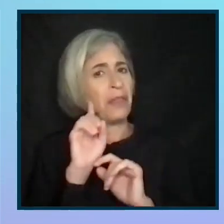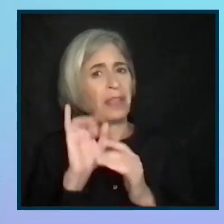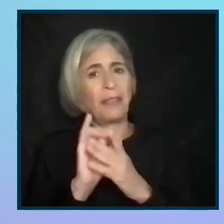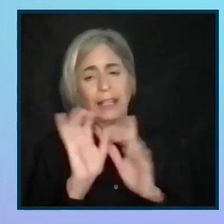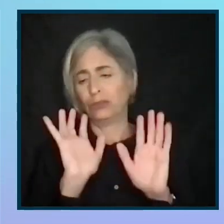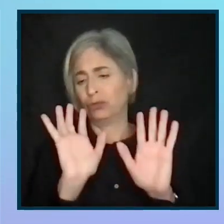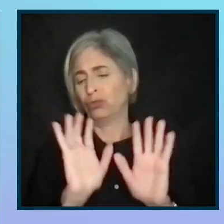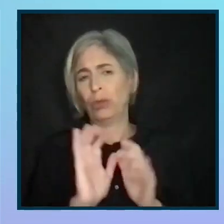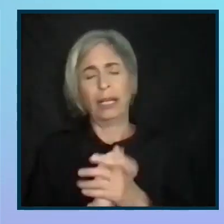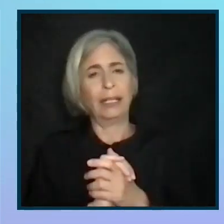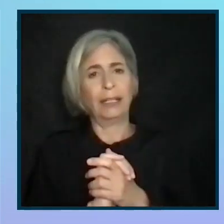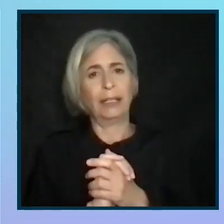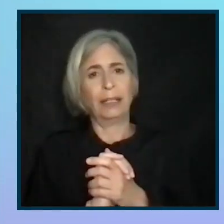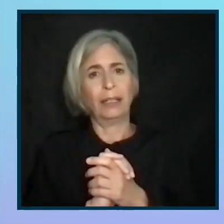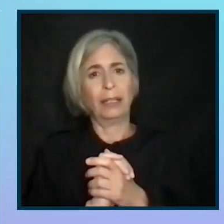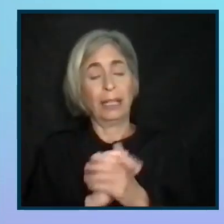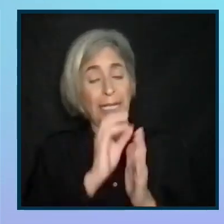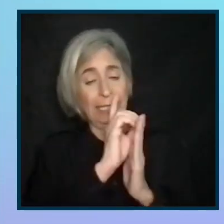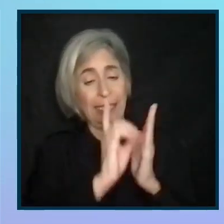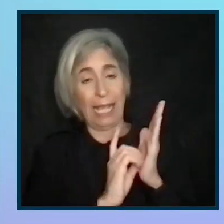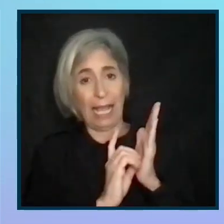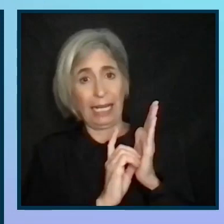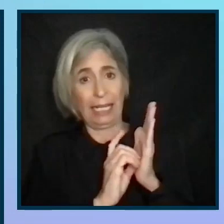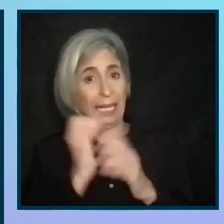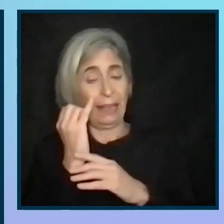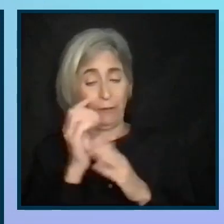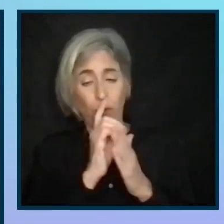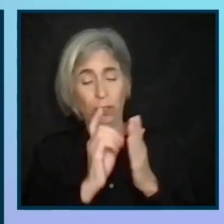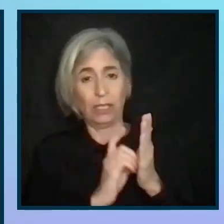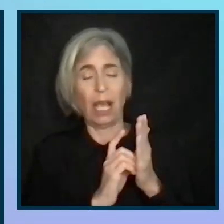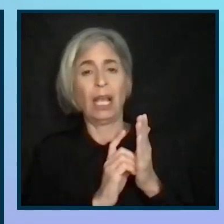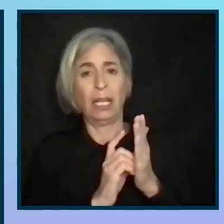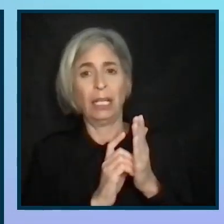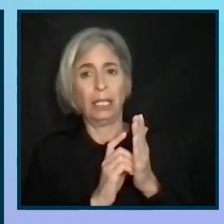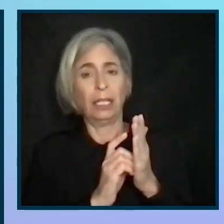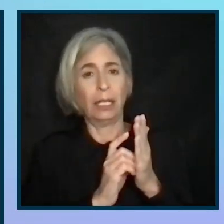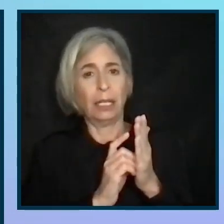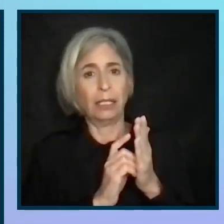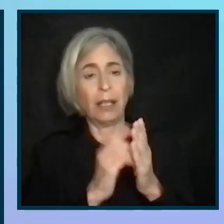I think the only thing is design. You know, if a design is part of your team,